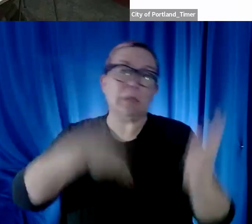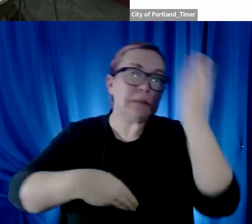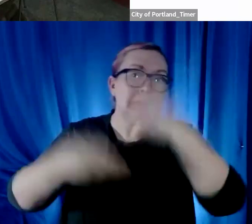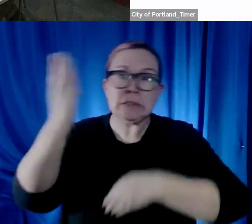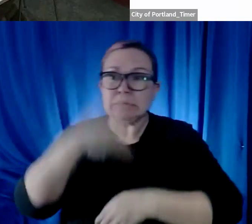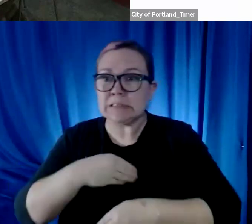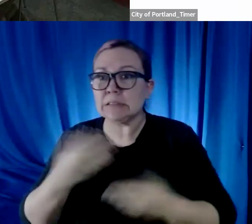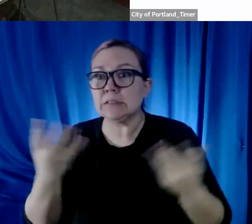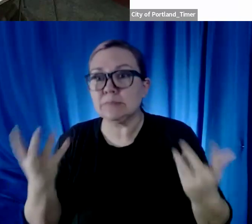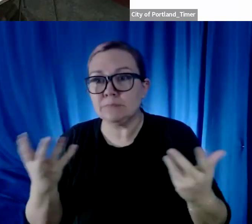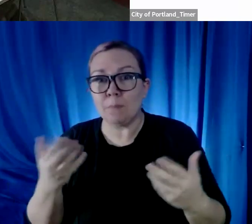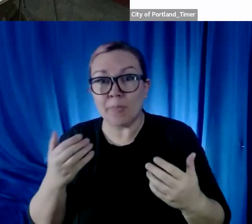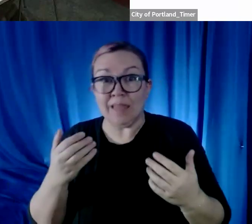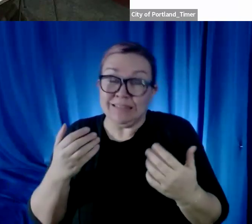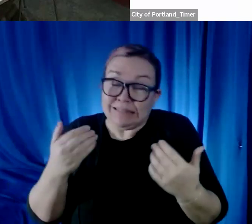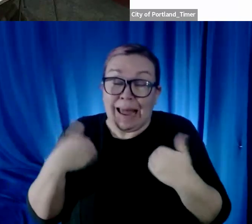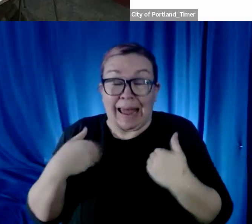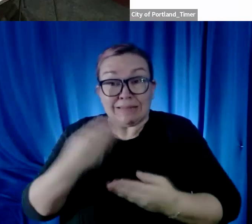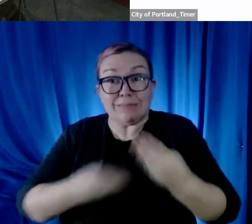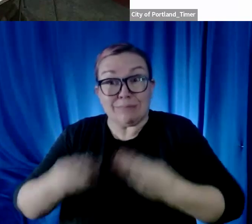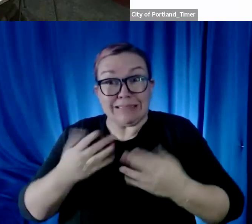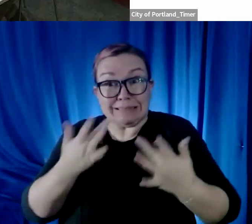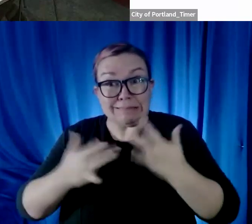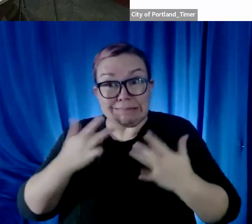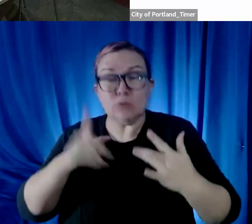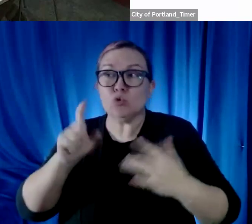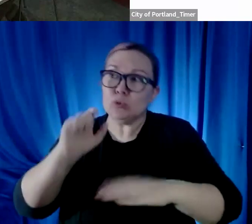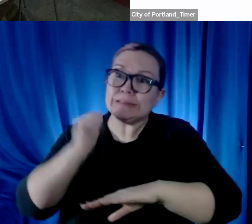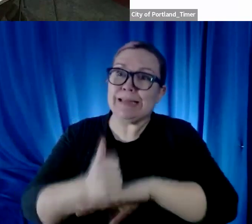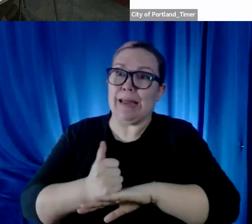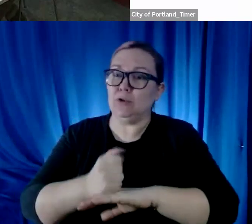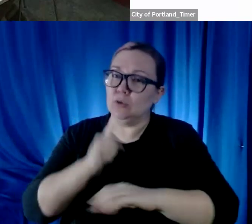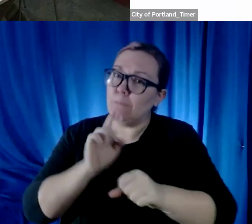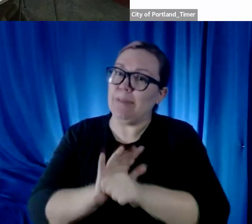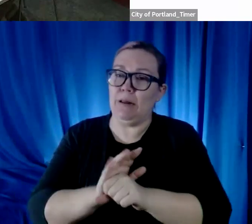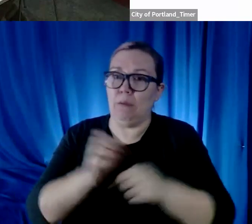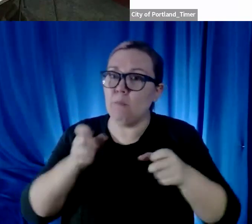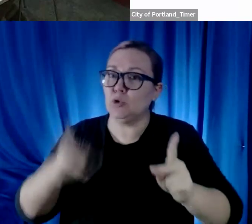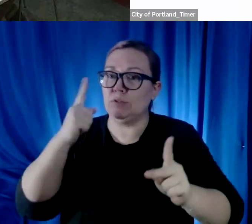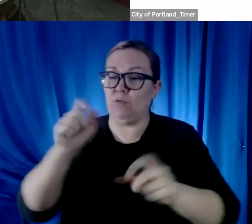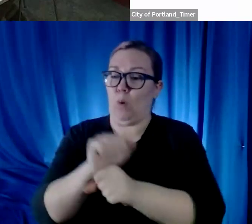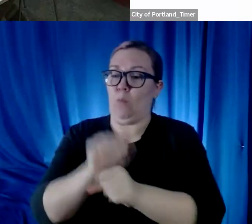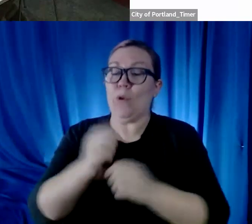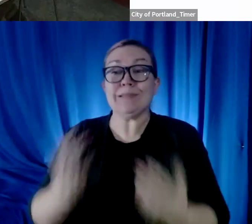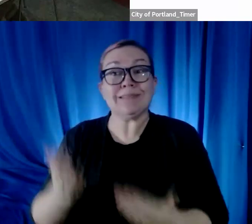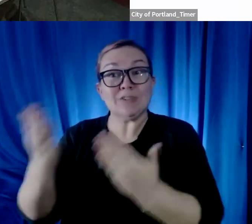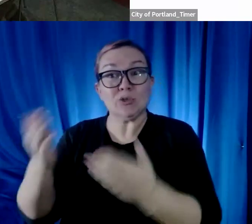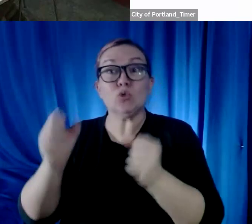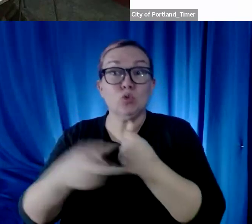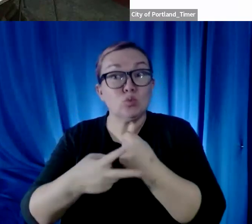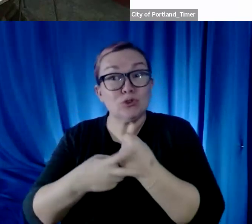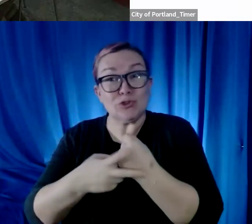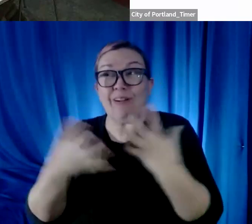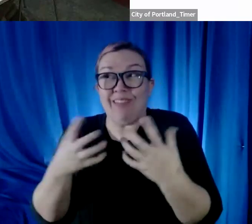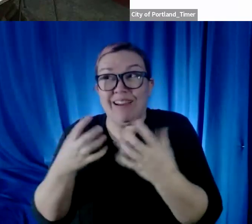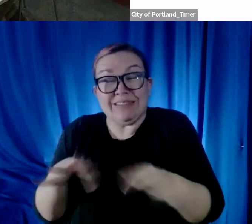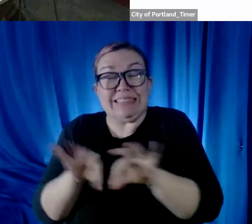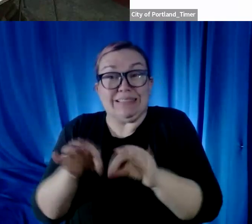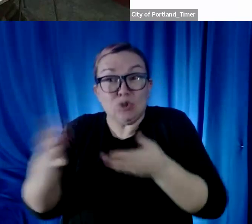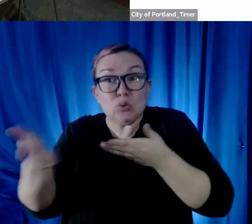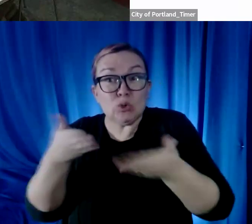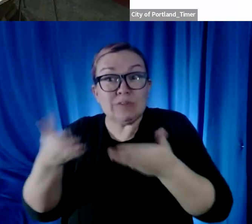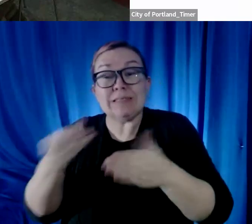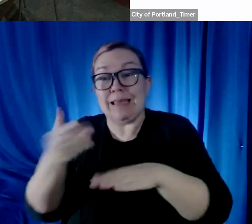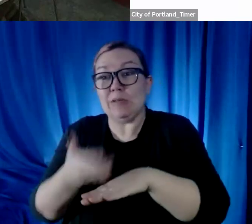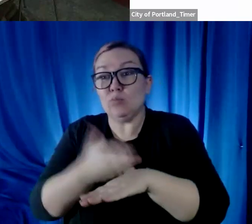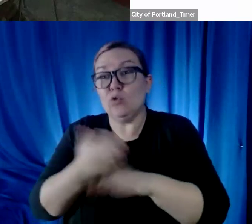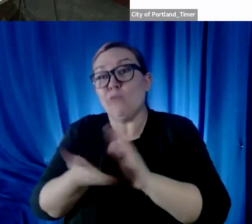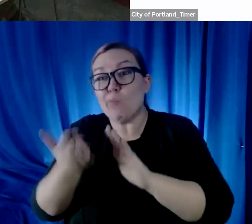While facing budget constraints, we should establish dedicated channels for employee suggestions that could preserve essential services and improve operations.